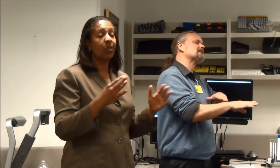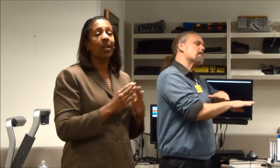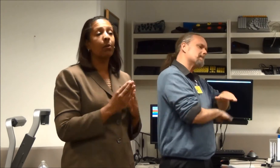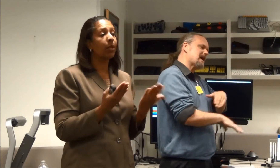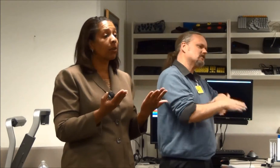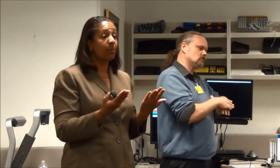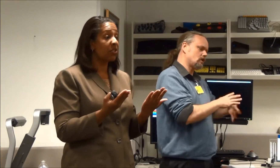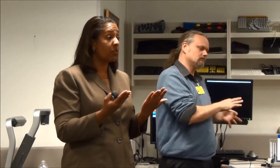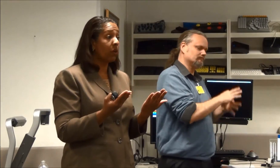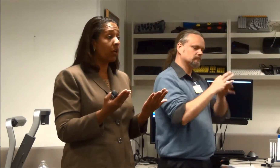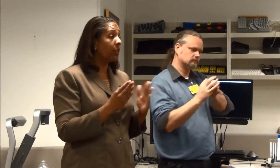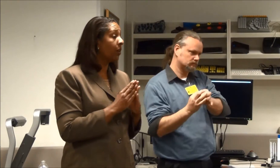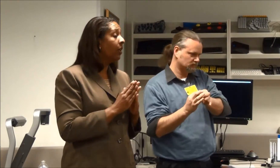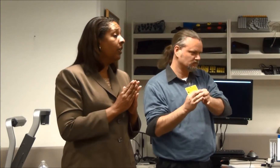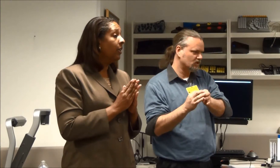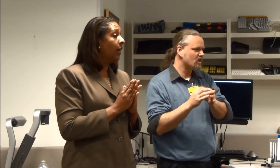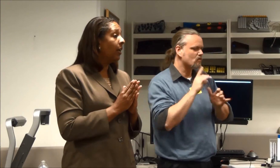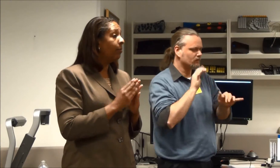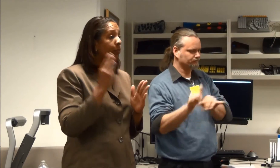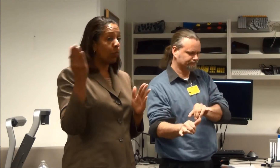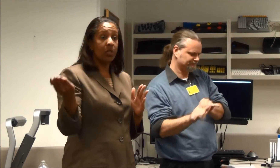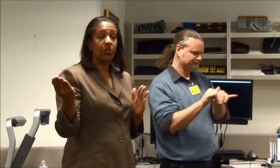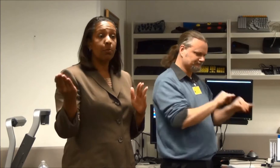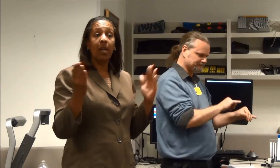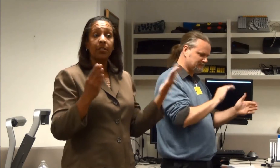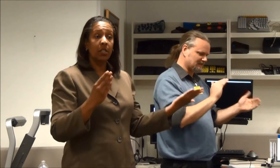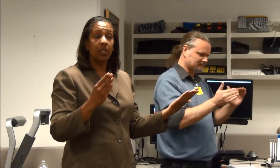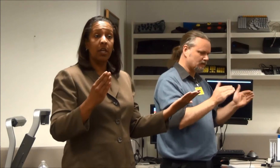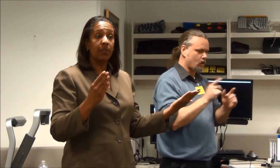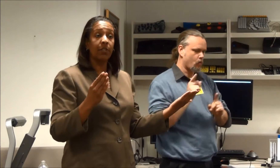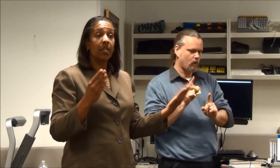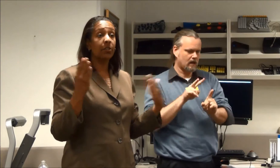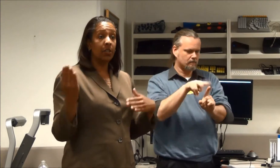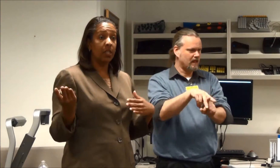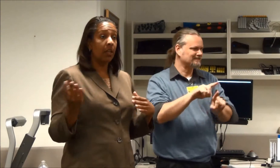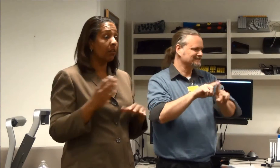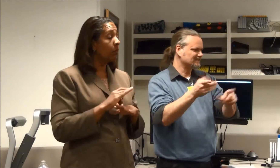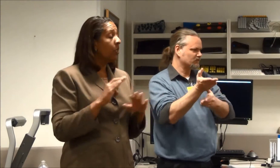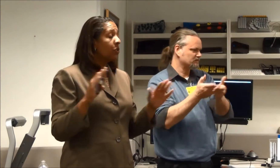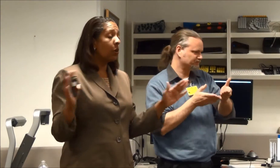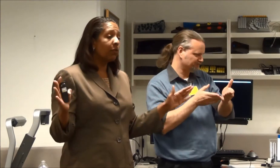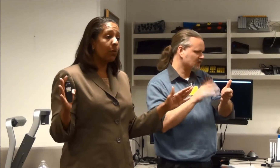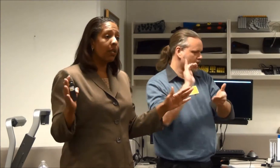So they are mirror images of one another, one just applies to a different sector than the other.